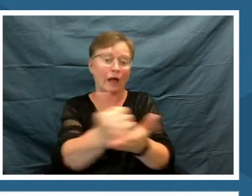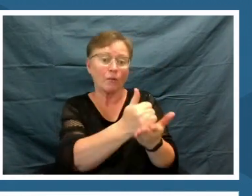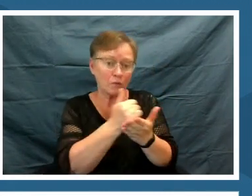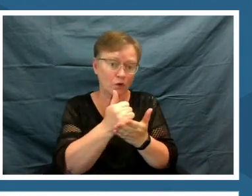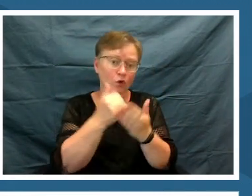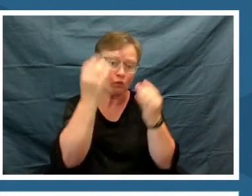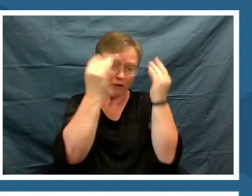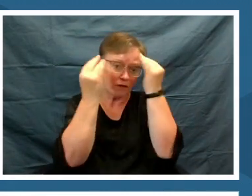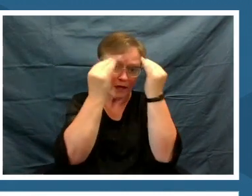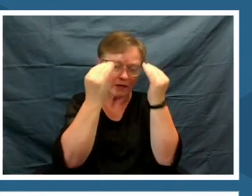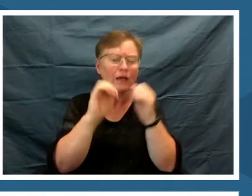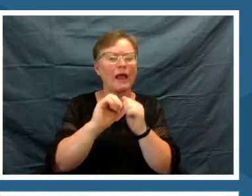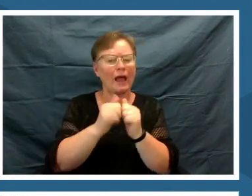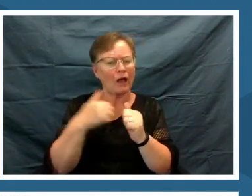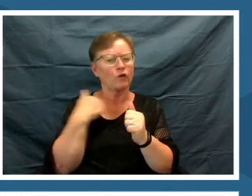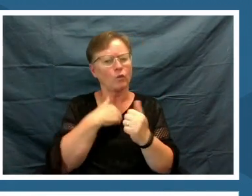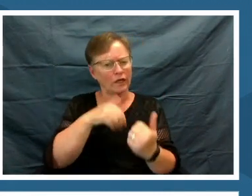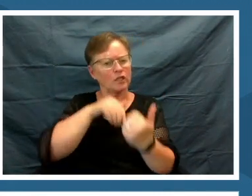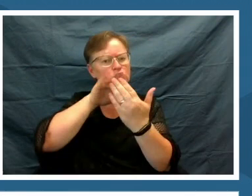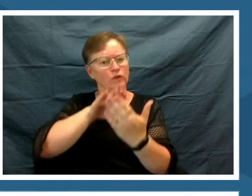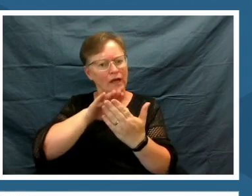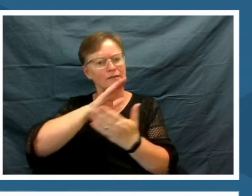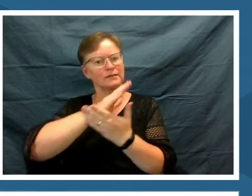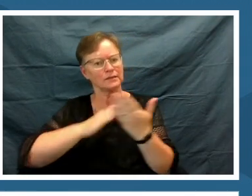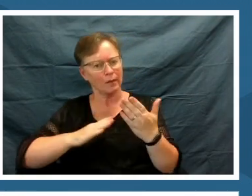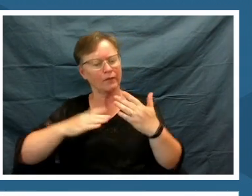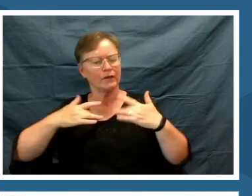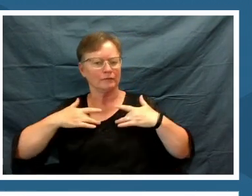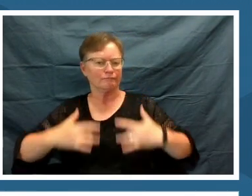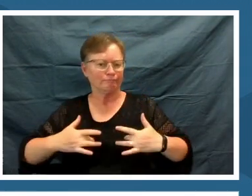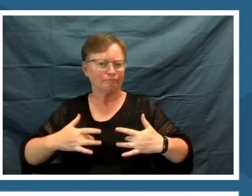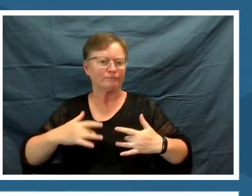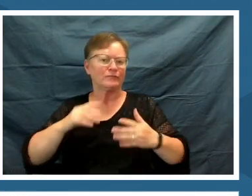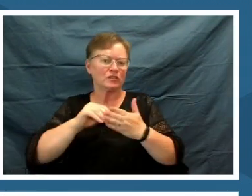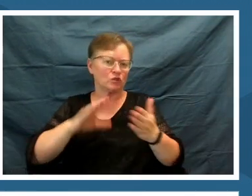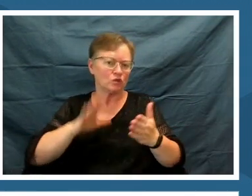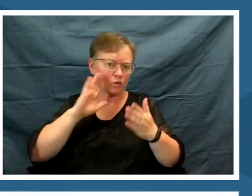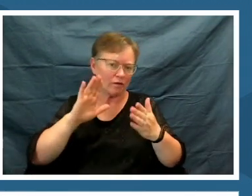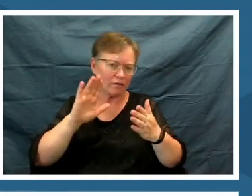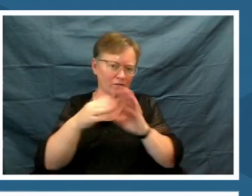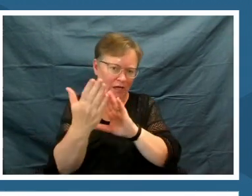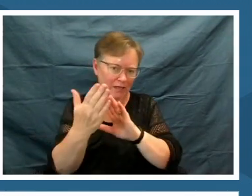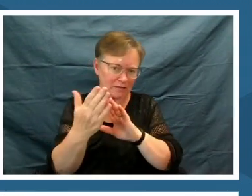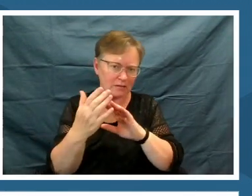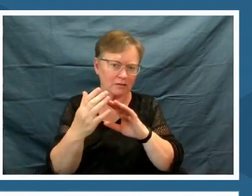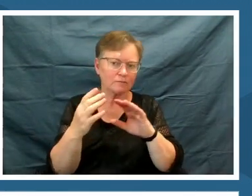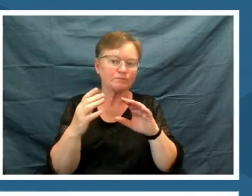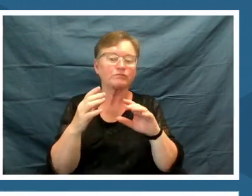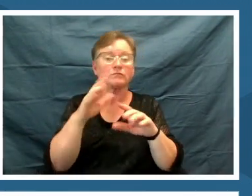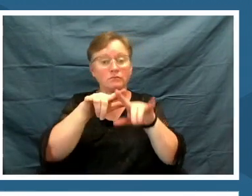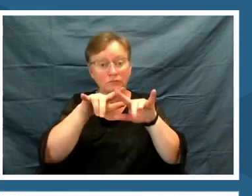the you know discouragement that students might face uh while highlighting that there are people